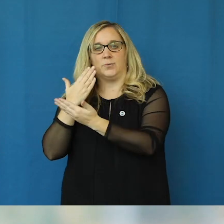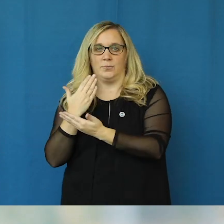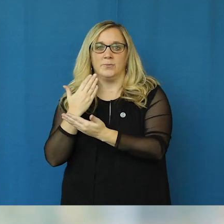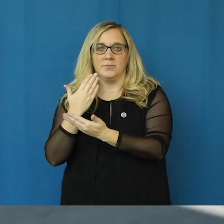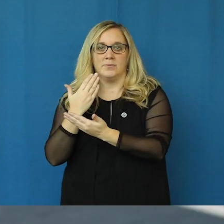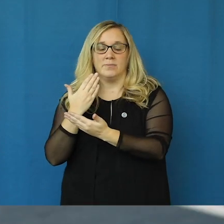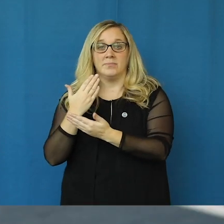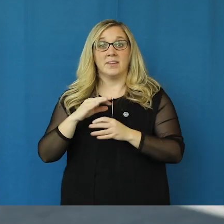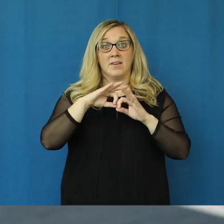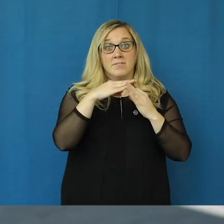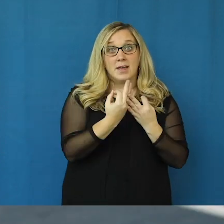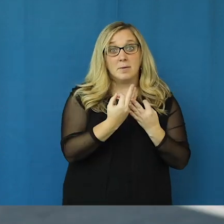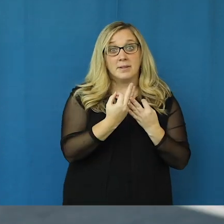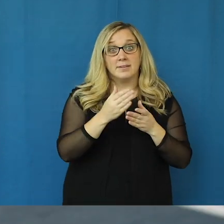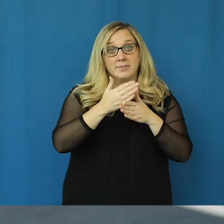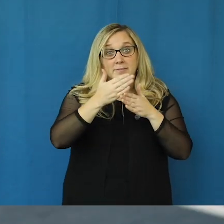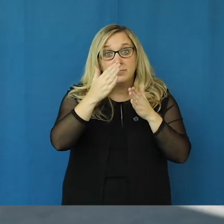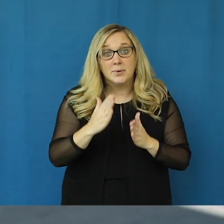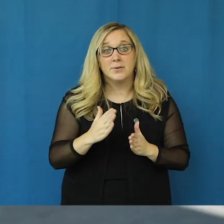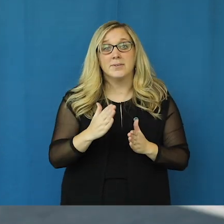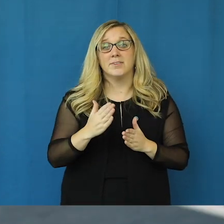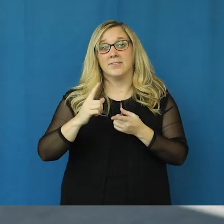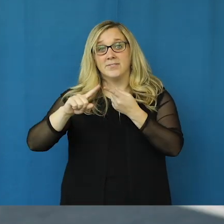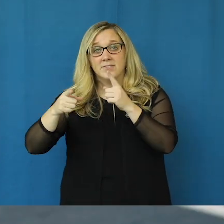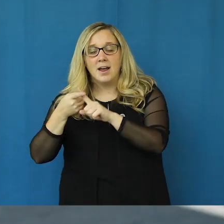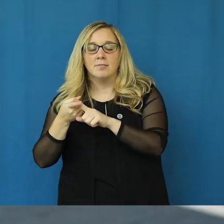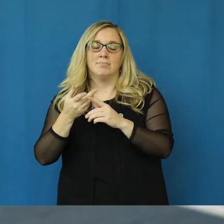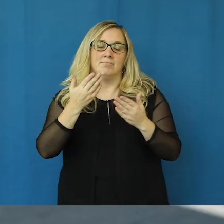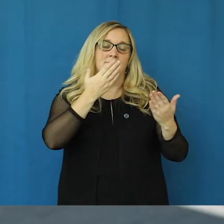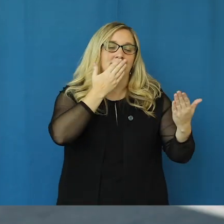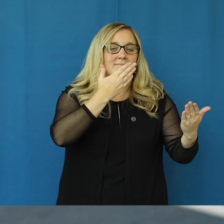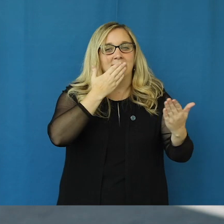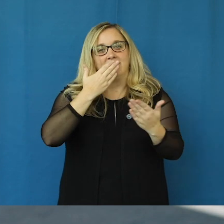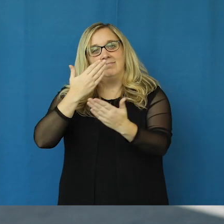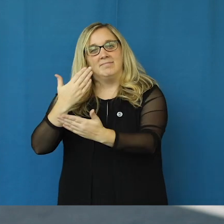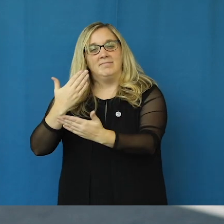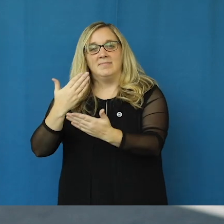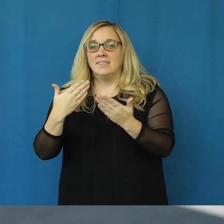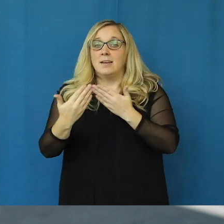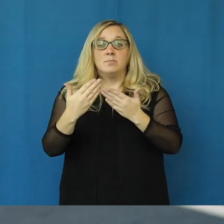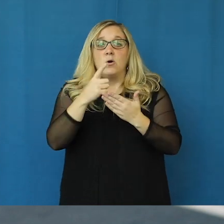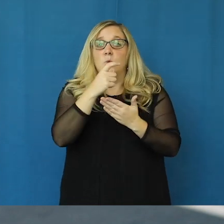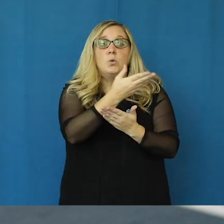To our families, our significant others, and our friends. Whoever it was that you leaned on and whoever you consider your family,